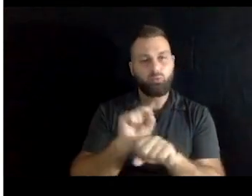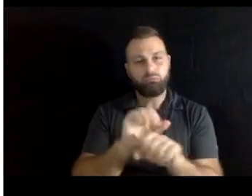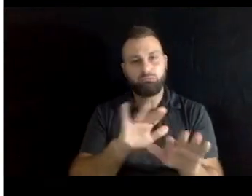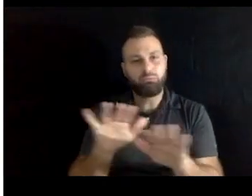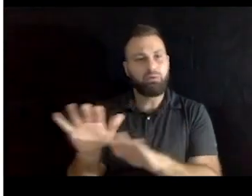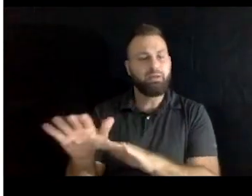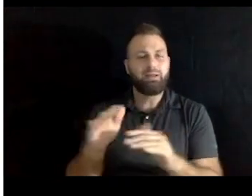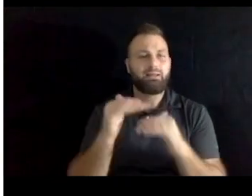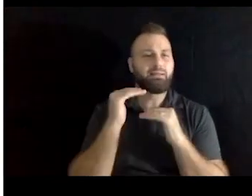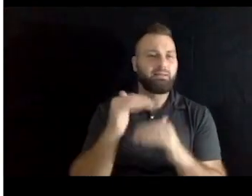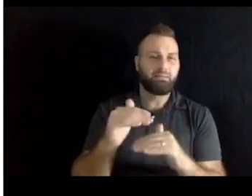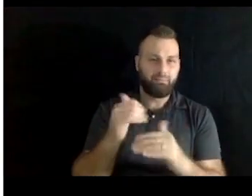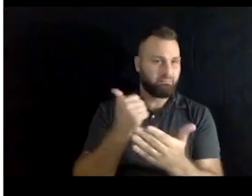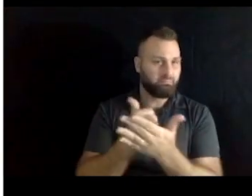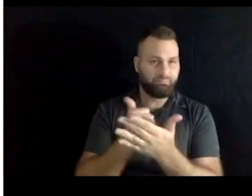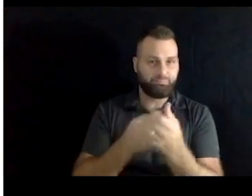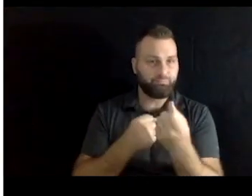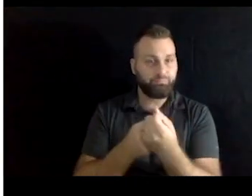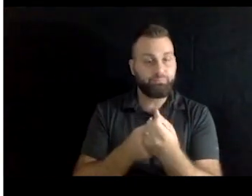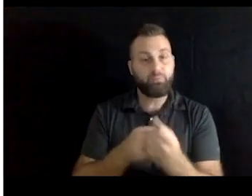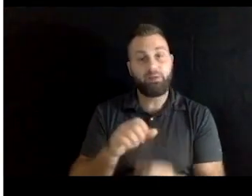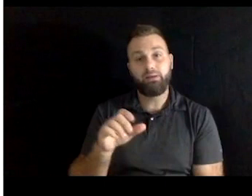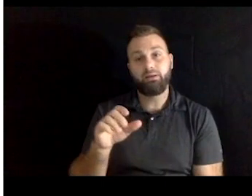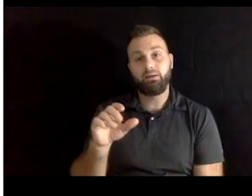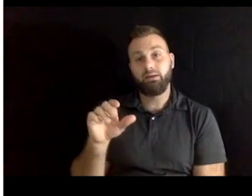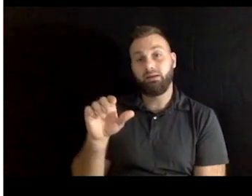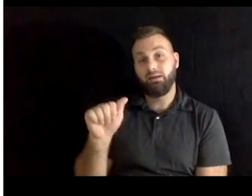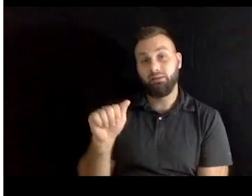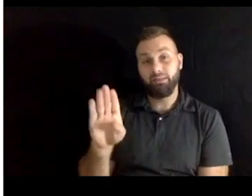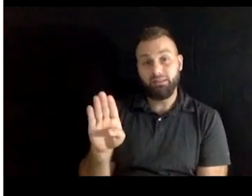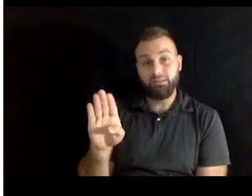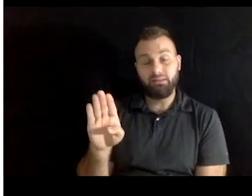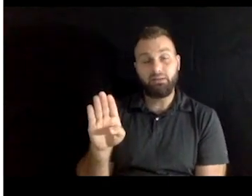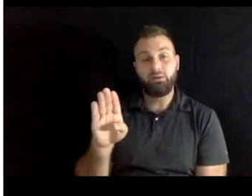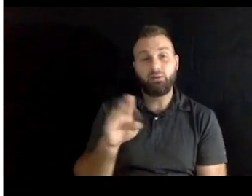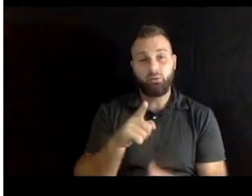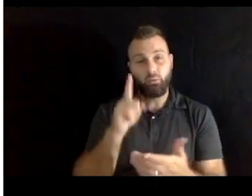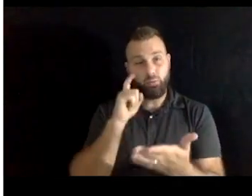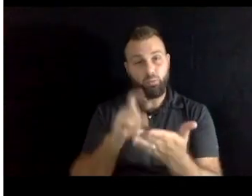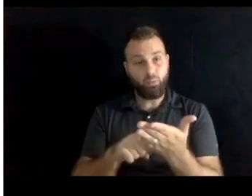provided limited assistance like with AB you see the the phone.